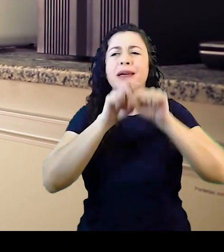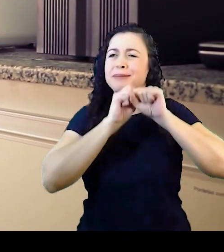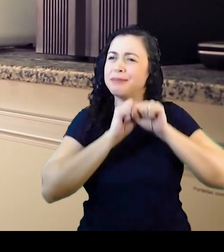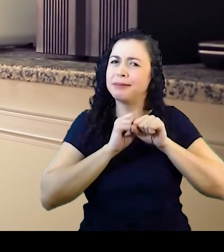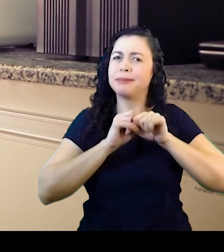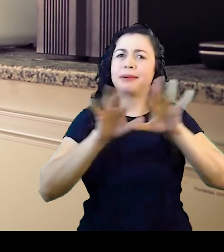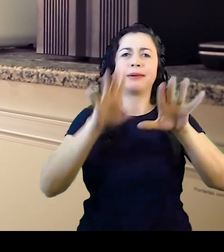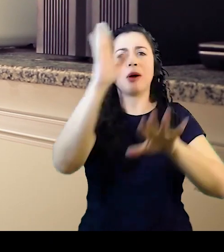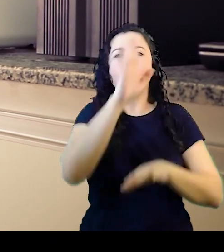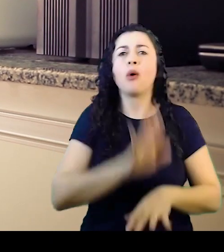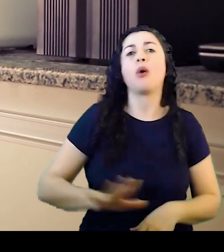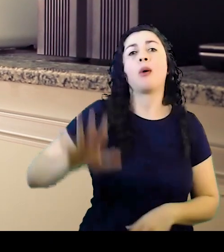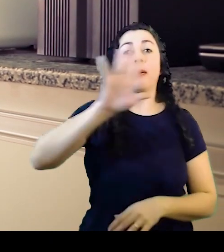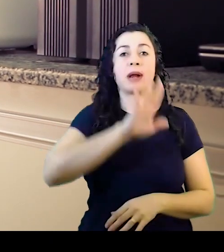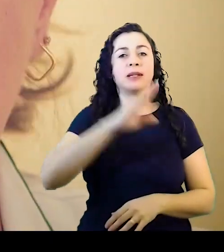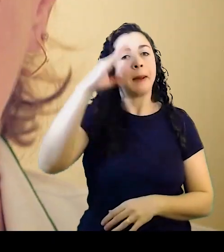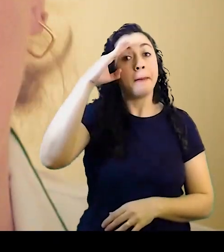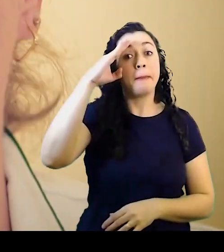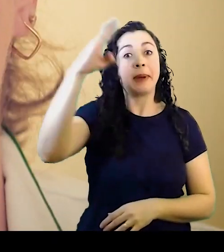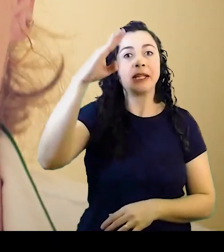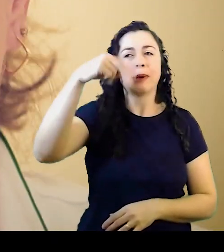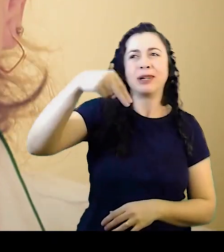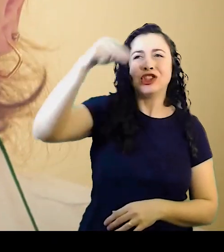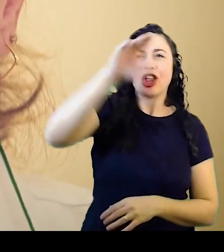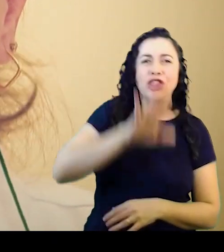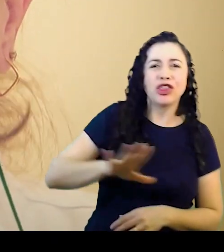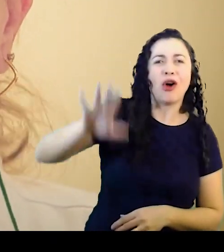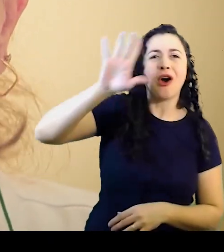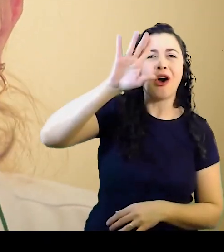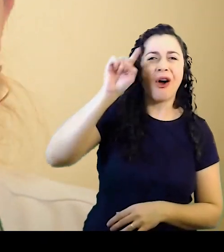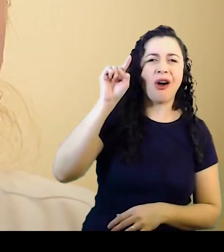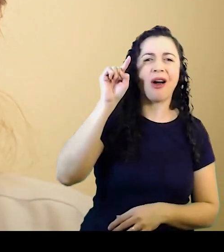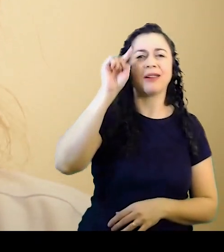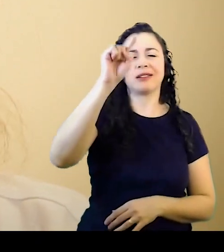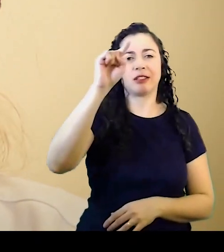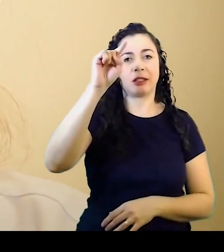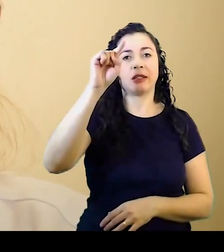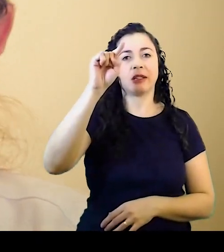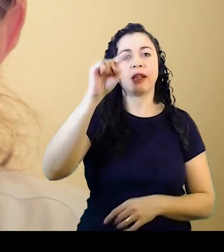especially in the extreme north of the country where I am currently, in Roraima.